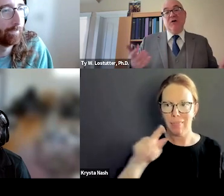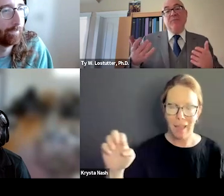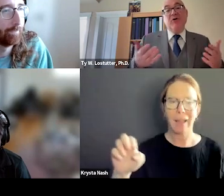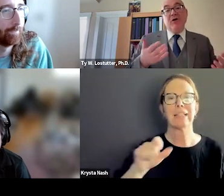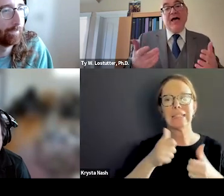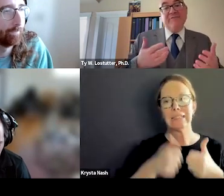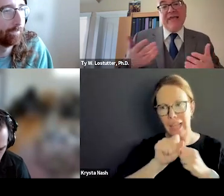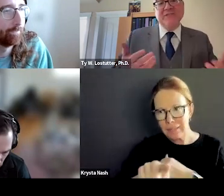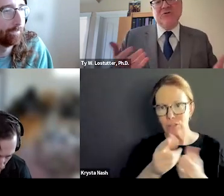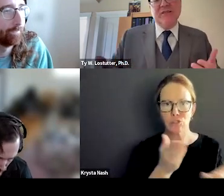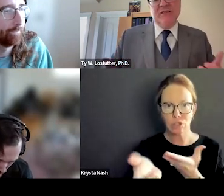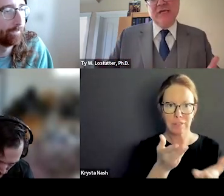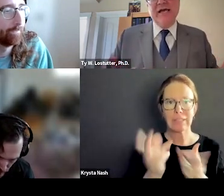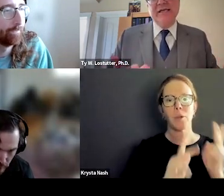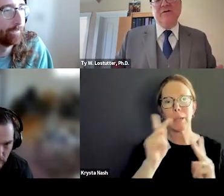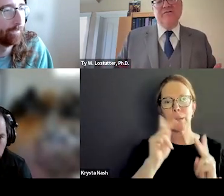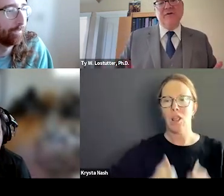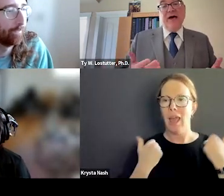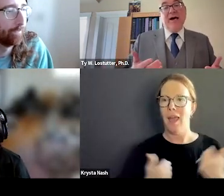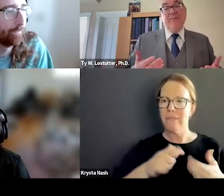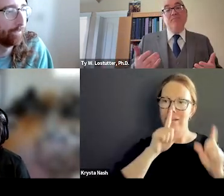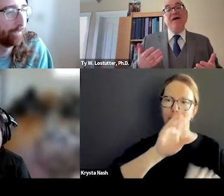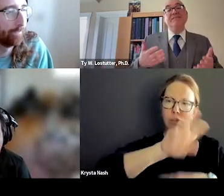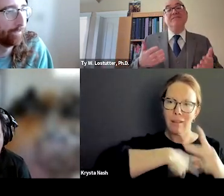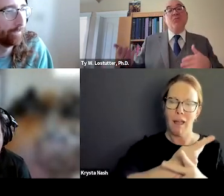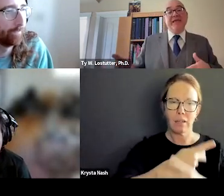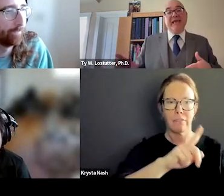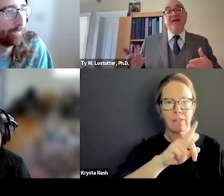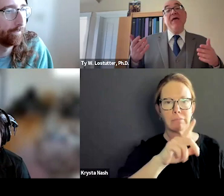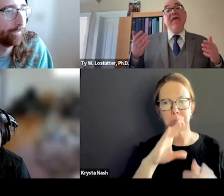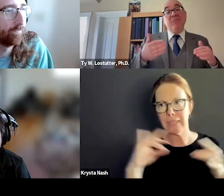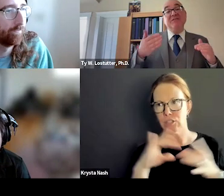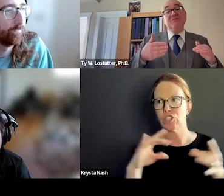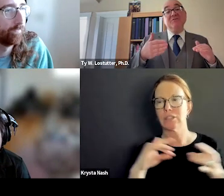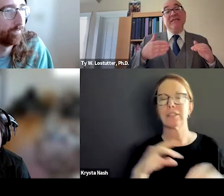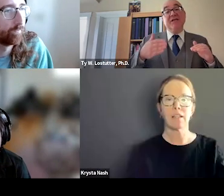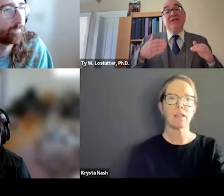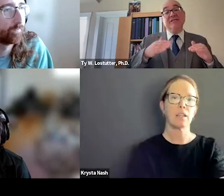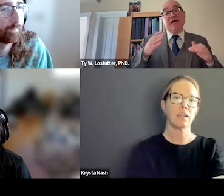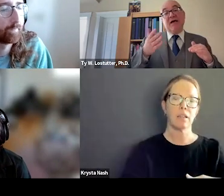where people are live and answering those kinds of, messages when we get them. And we do see an increase,